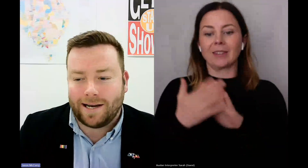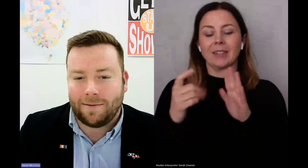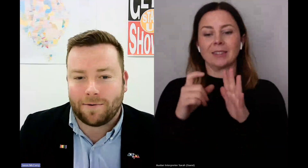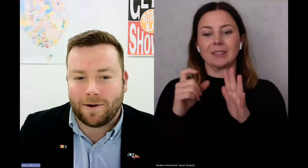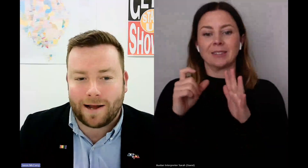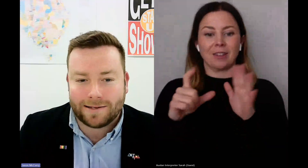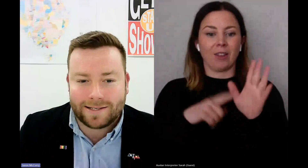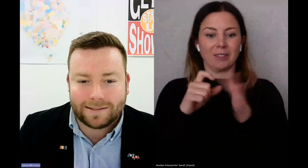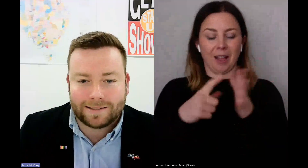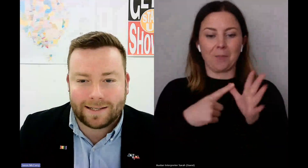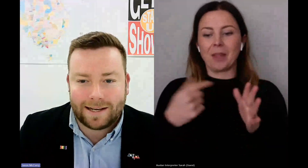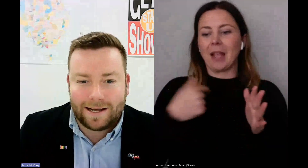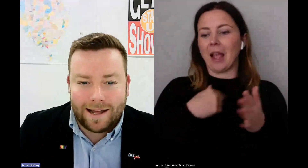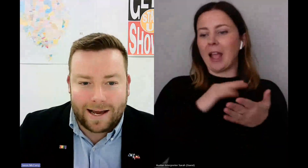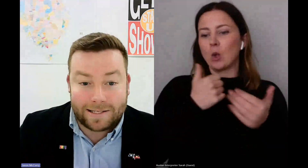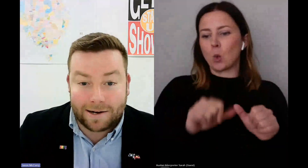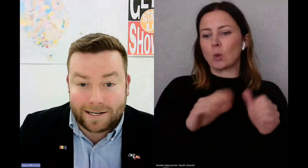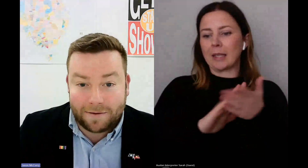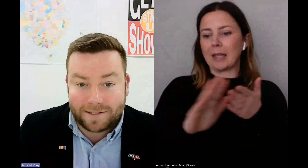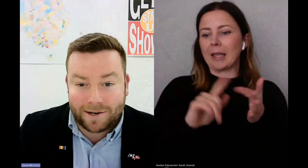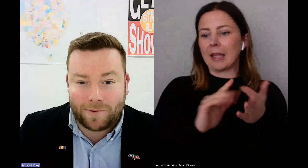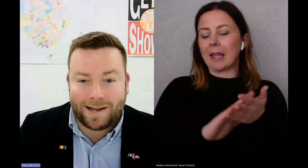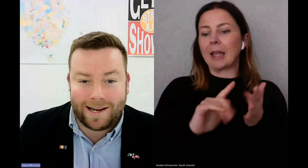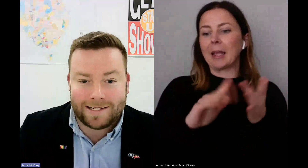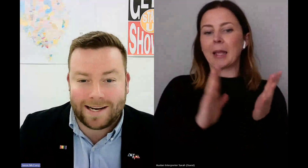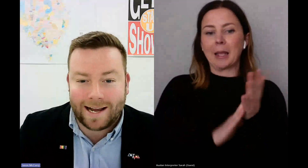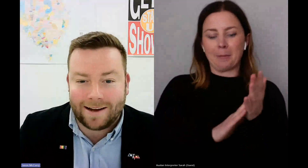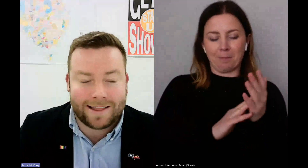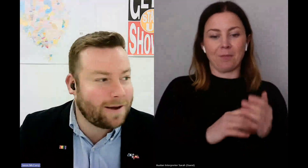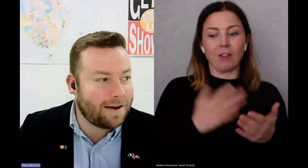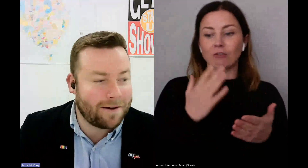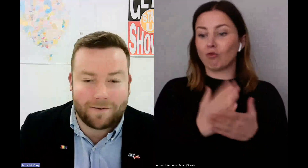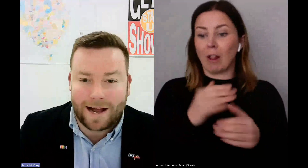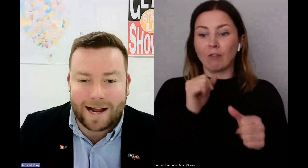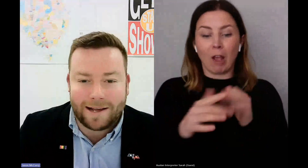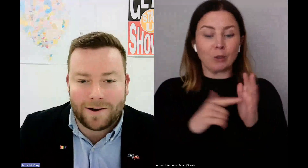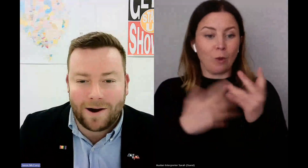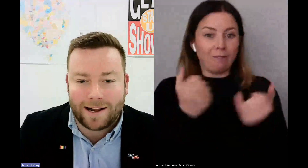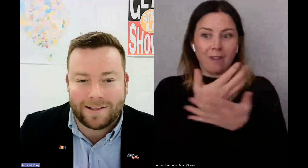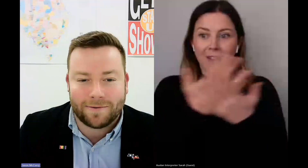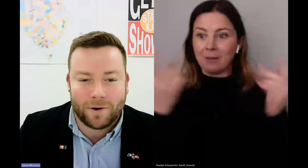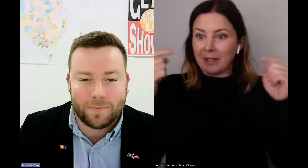he him pronouns. It's great to have so many here today I think we have over 80 or 90 in the room